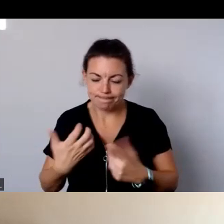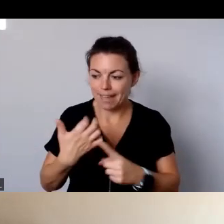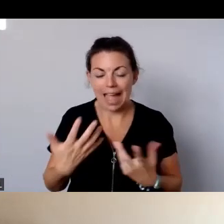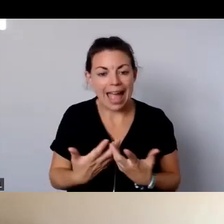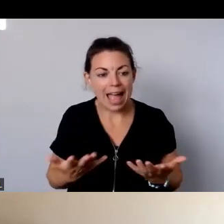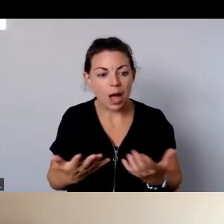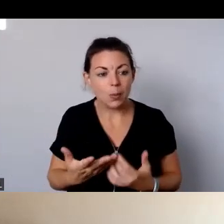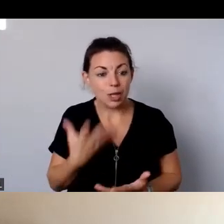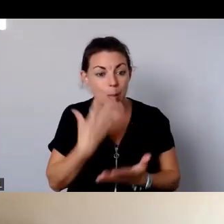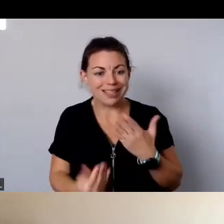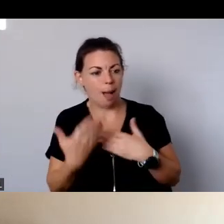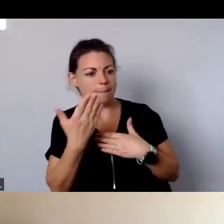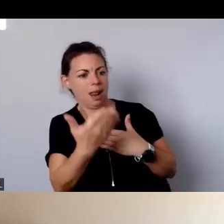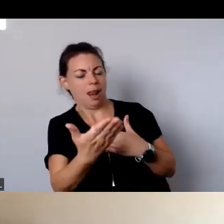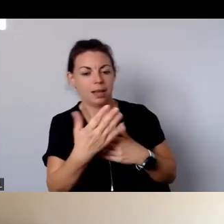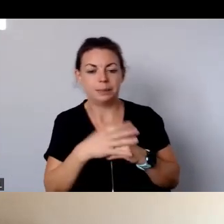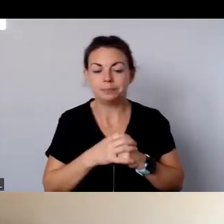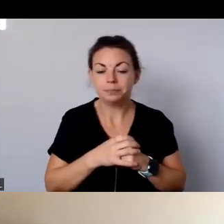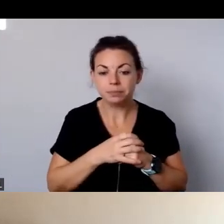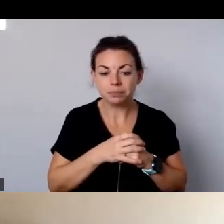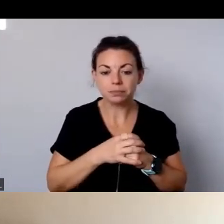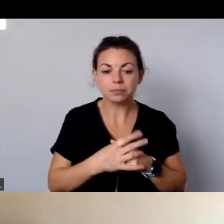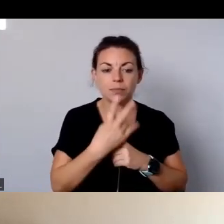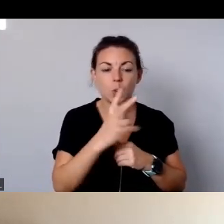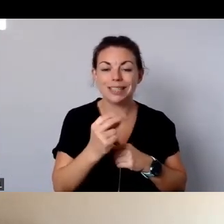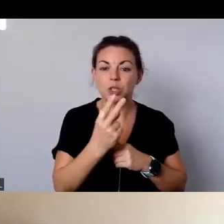at the moment, in 2023, the Crab Museum won